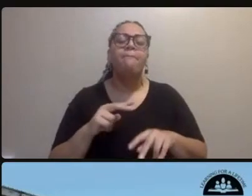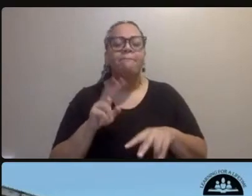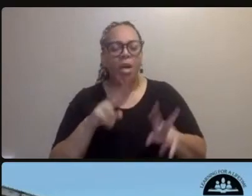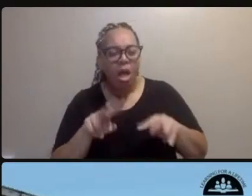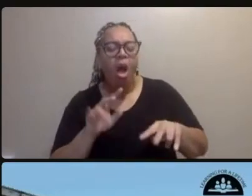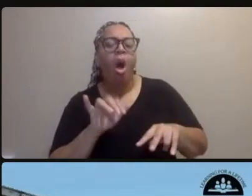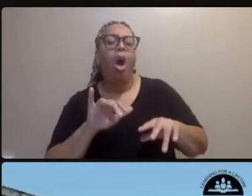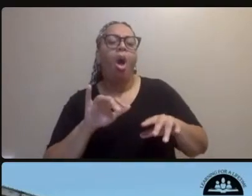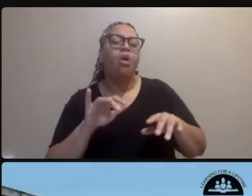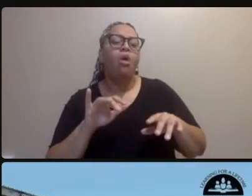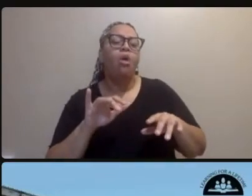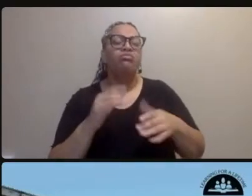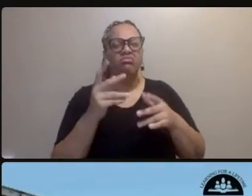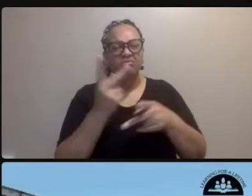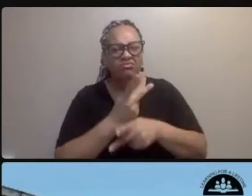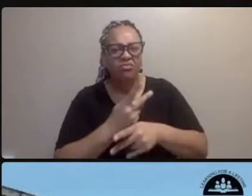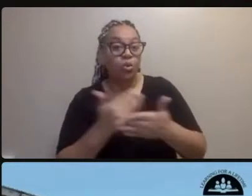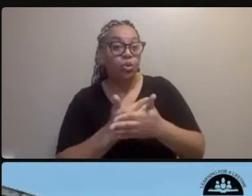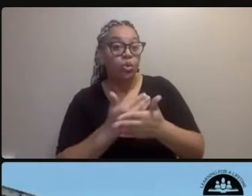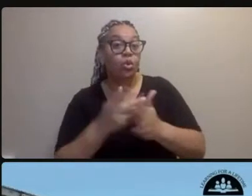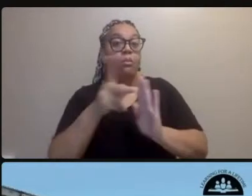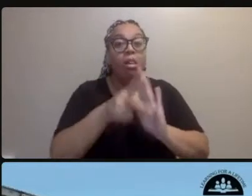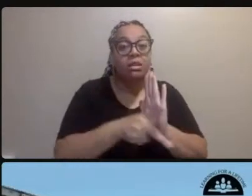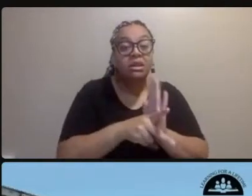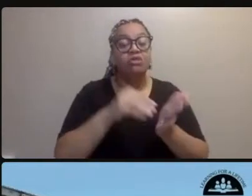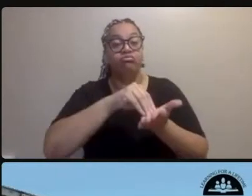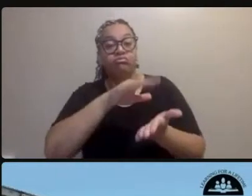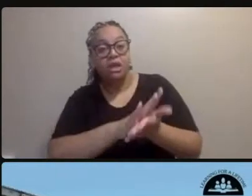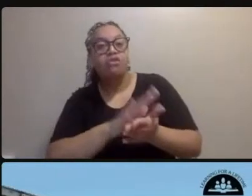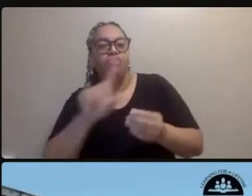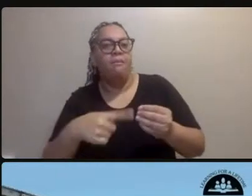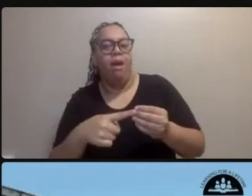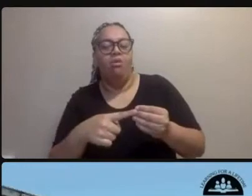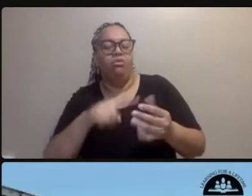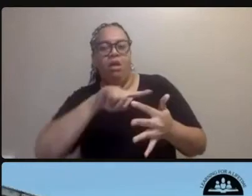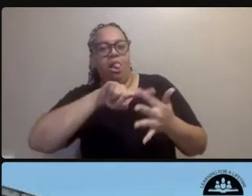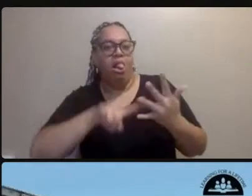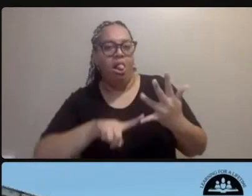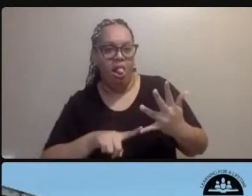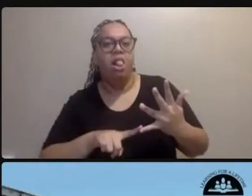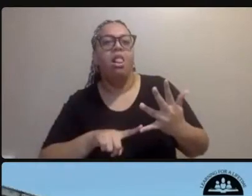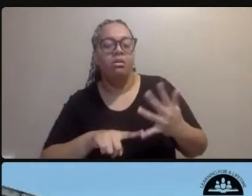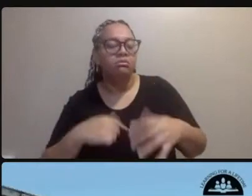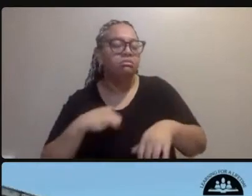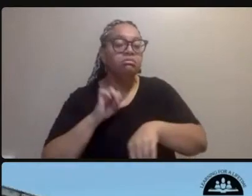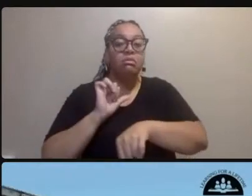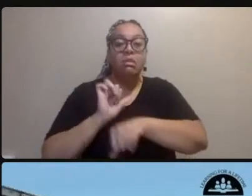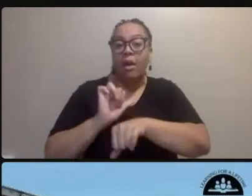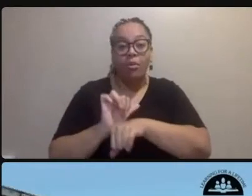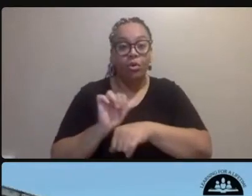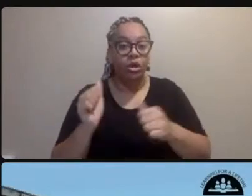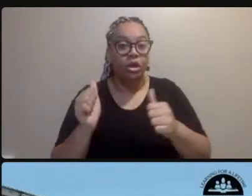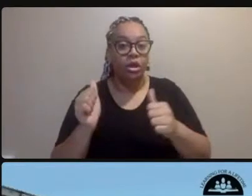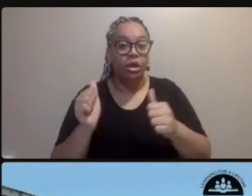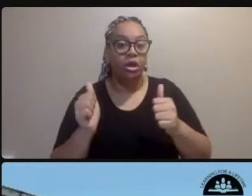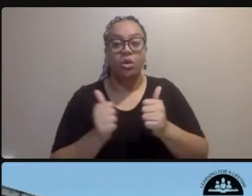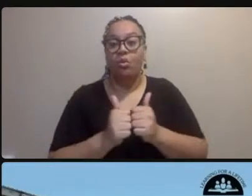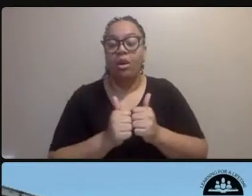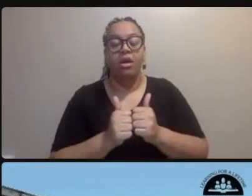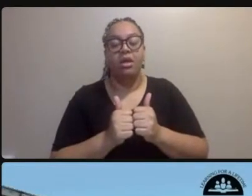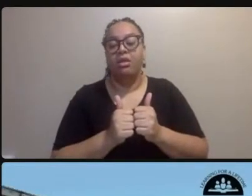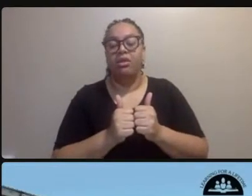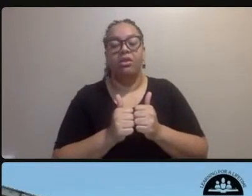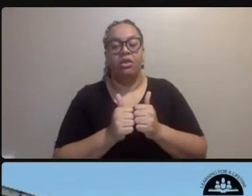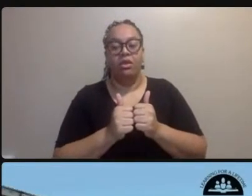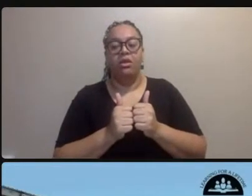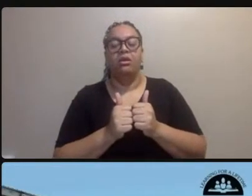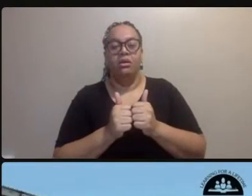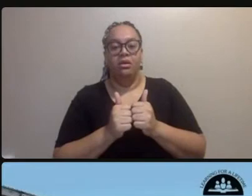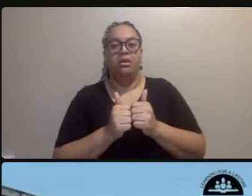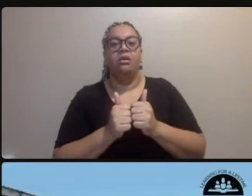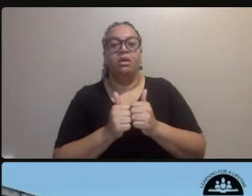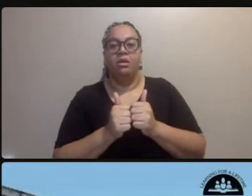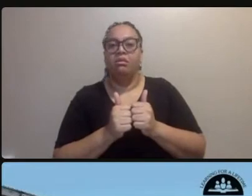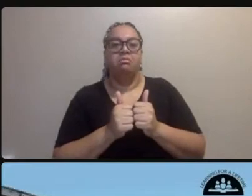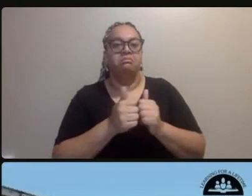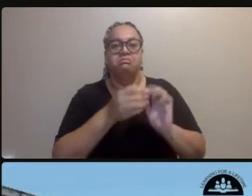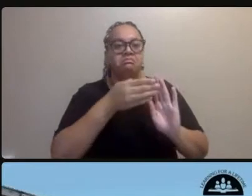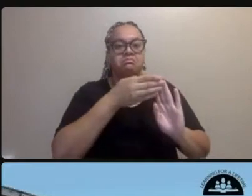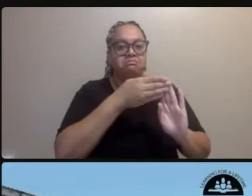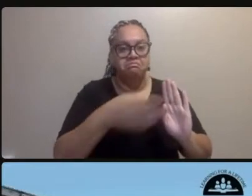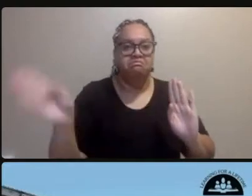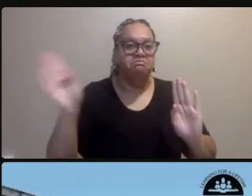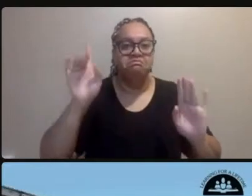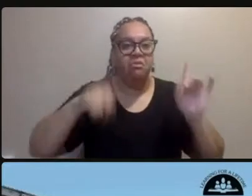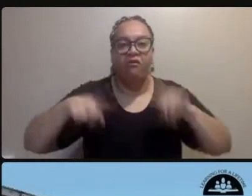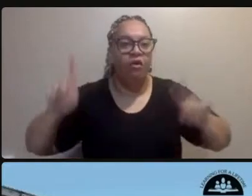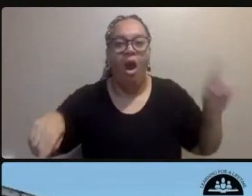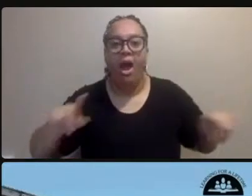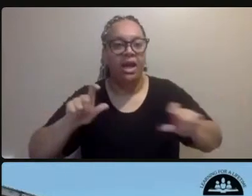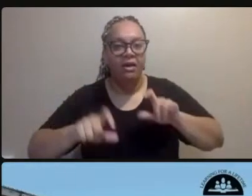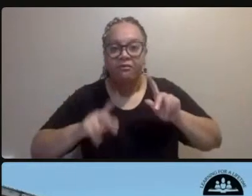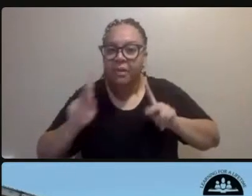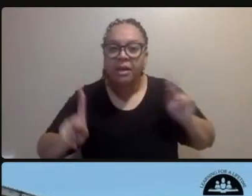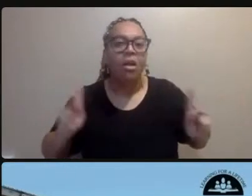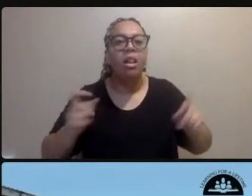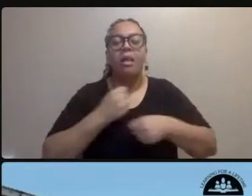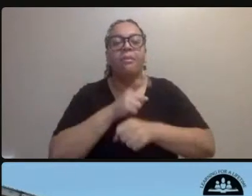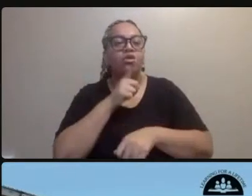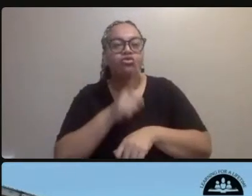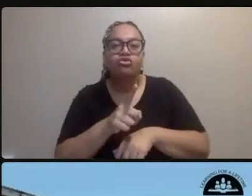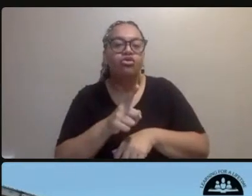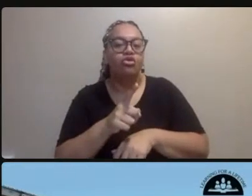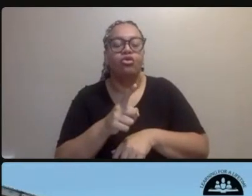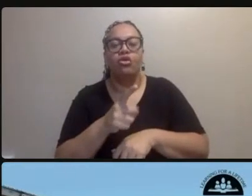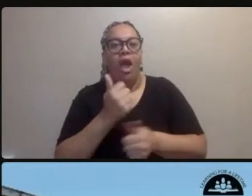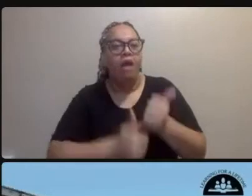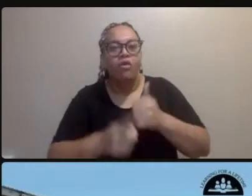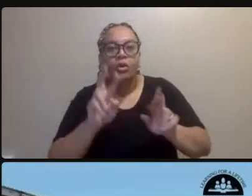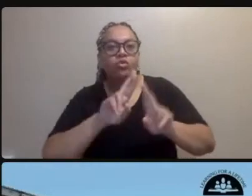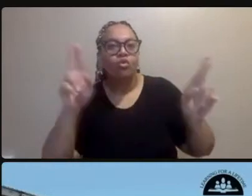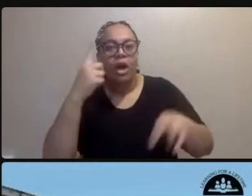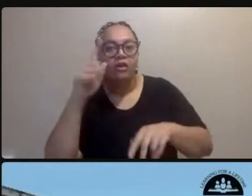KNOWLEDGE INTO OUR SYSTEMS OR